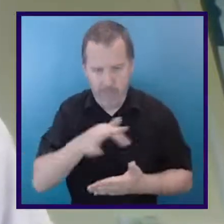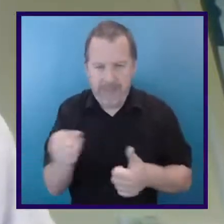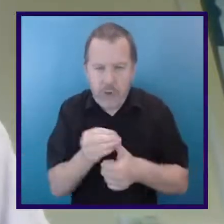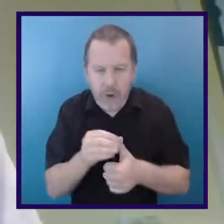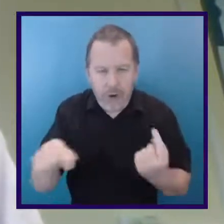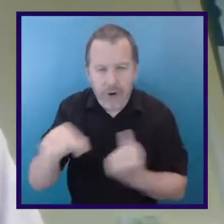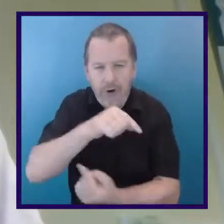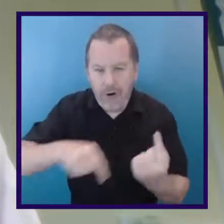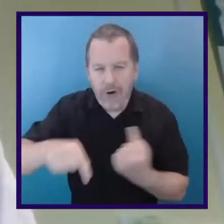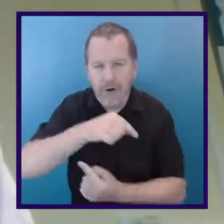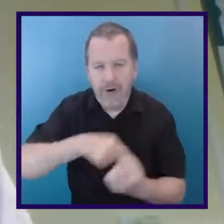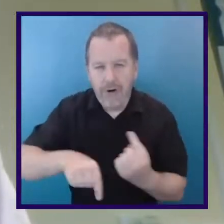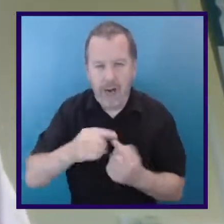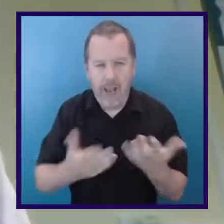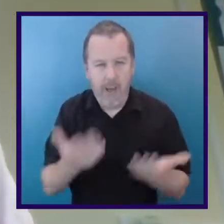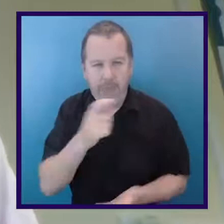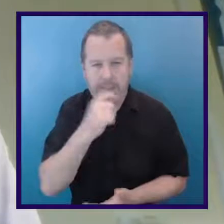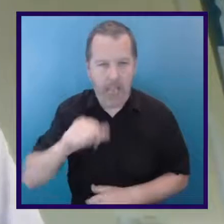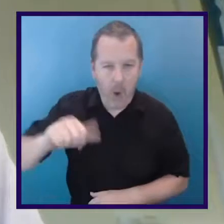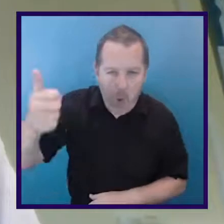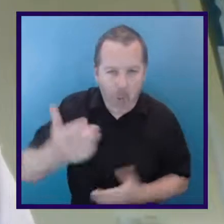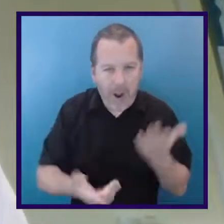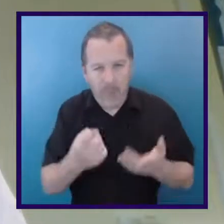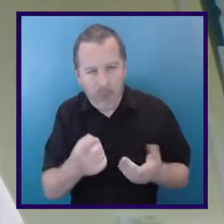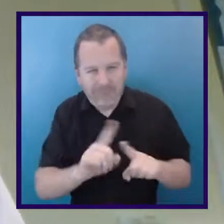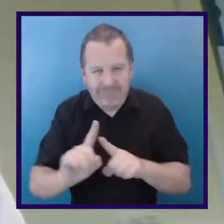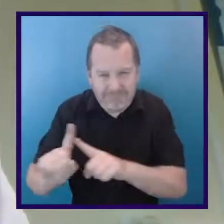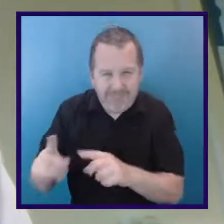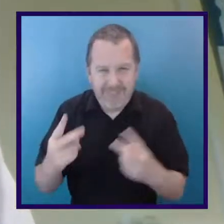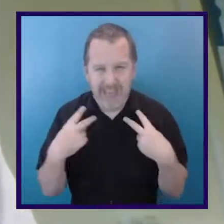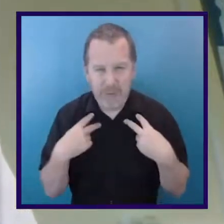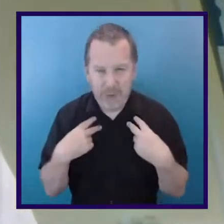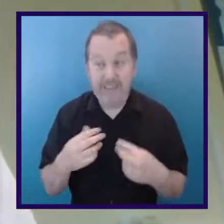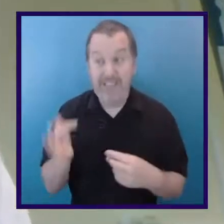learning from each other, and they were learning different greetings in the different languages